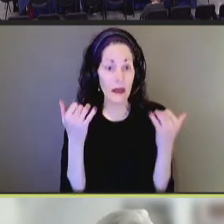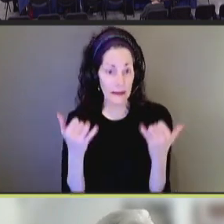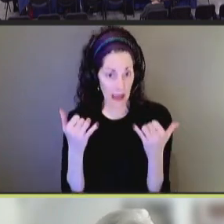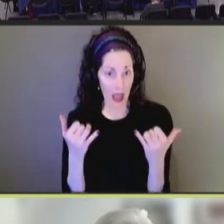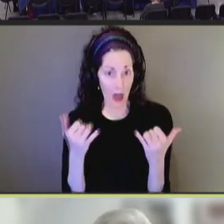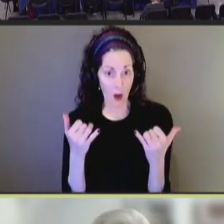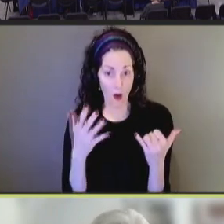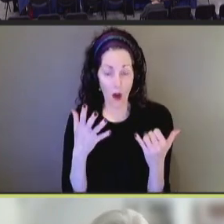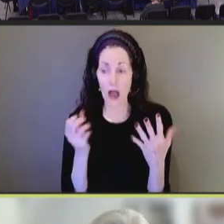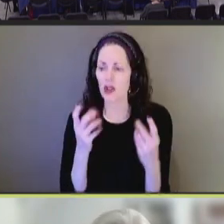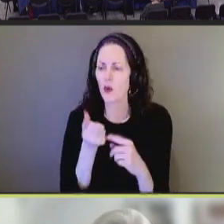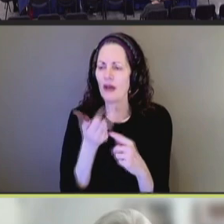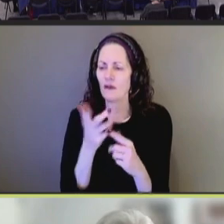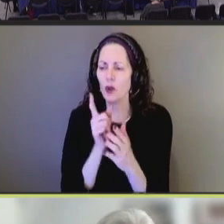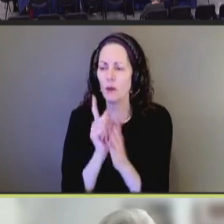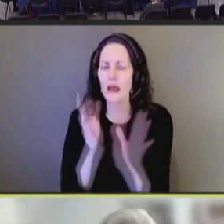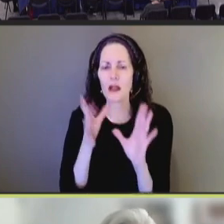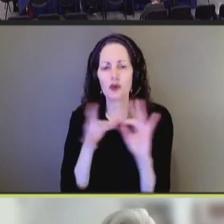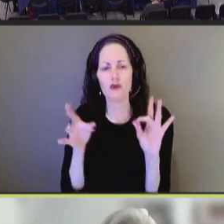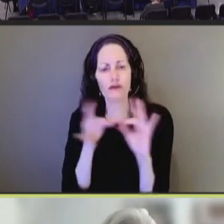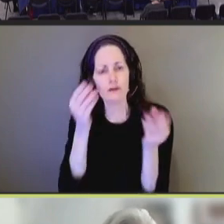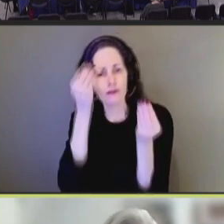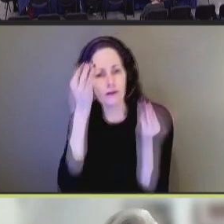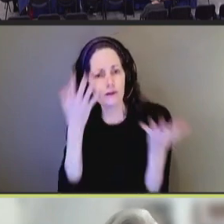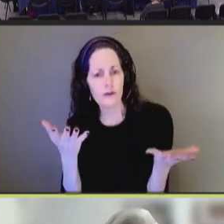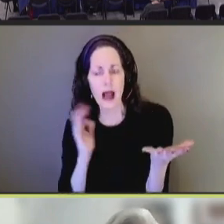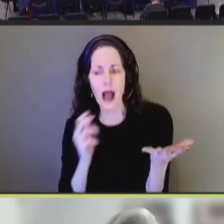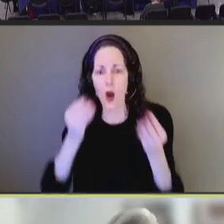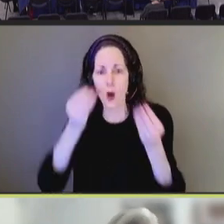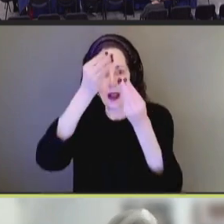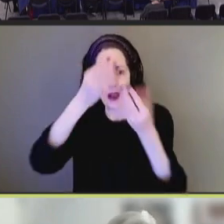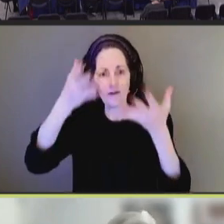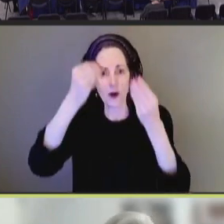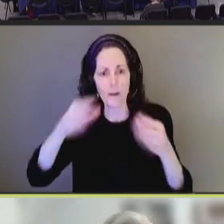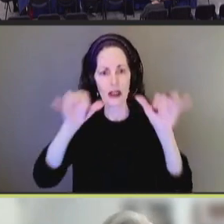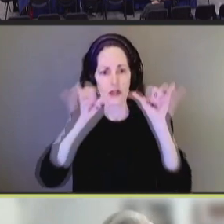immunization information systems. I know throughout the pandemic,